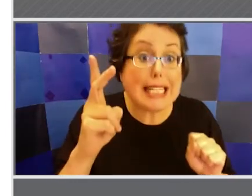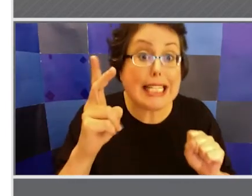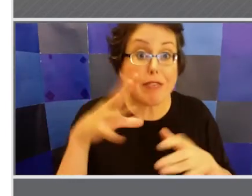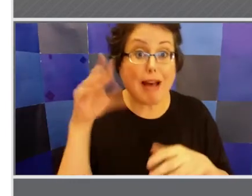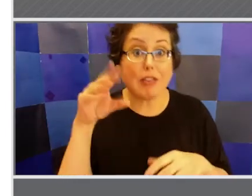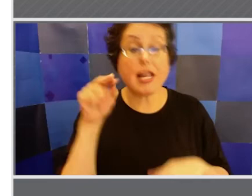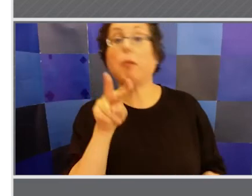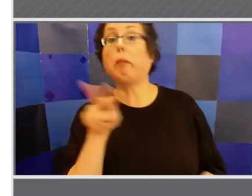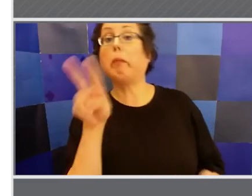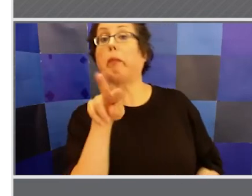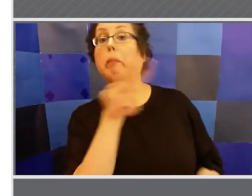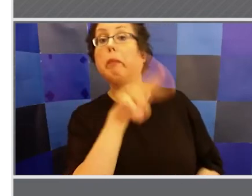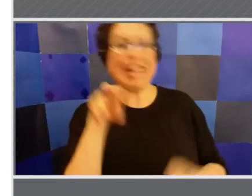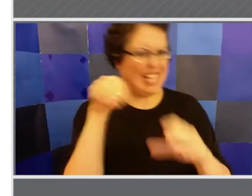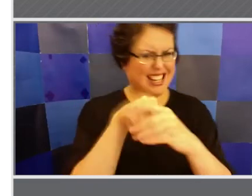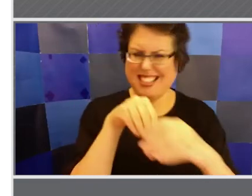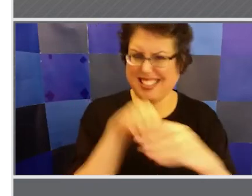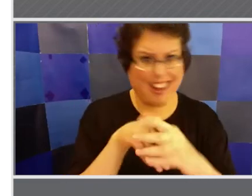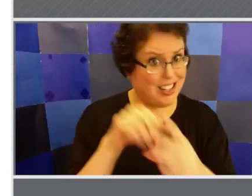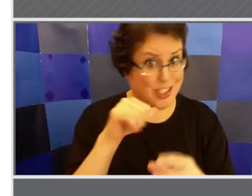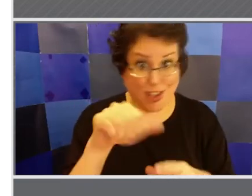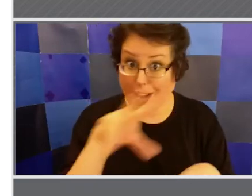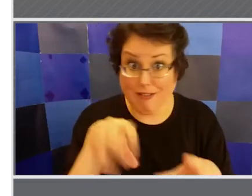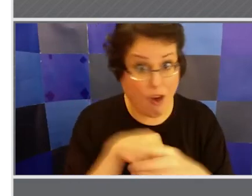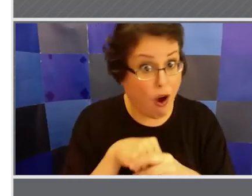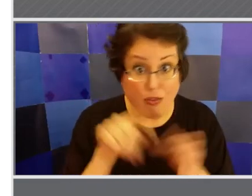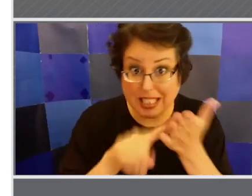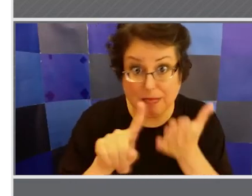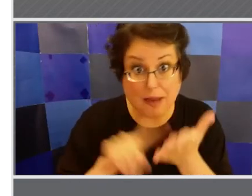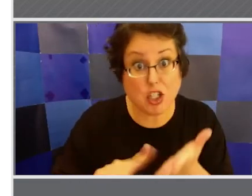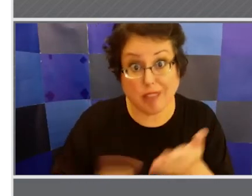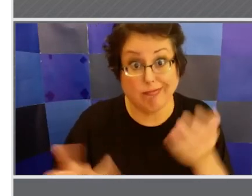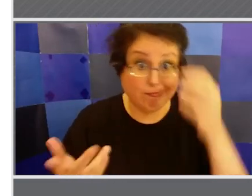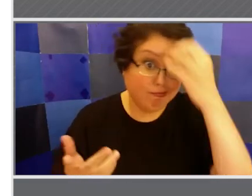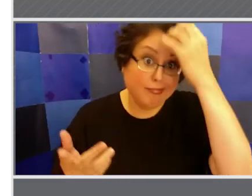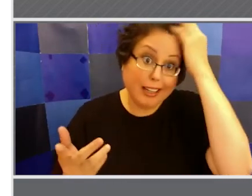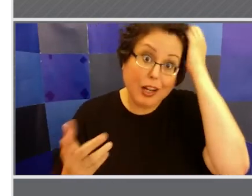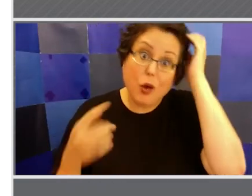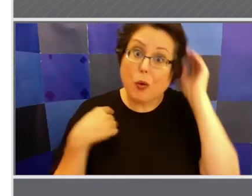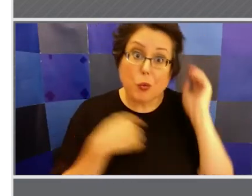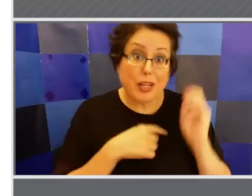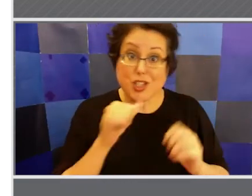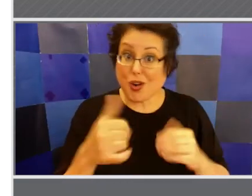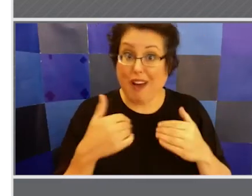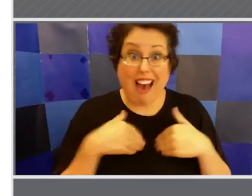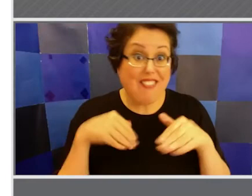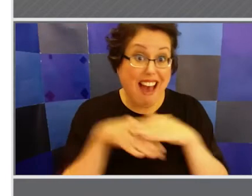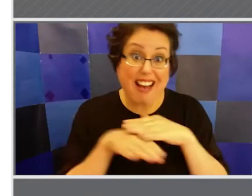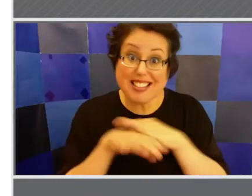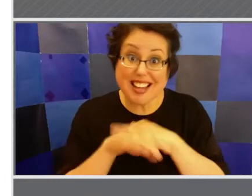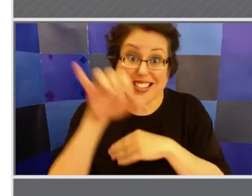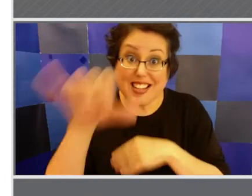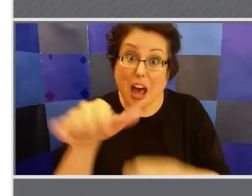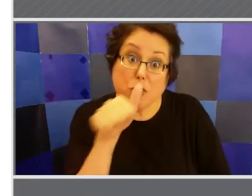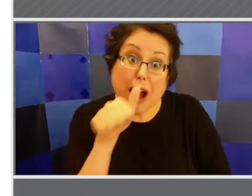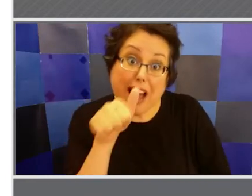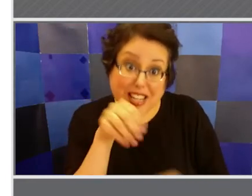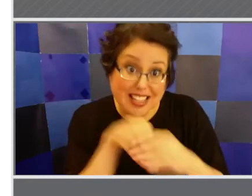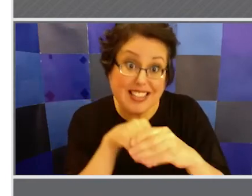Interior elements are not generally part of the inspection checklist. We do not often have access to these private interior inspections.